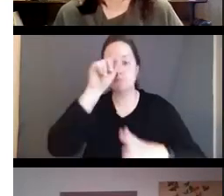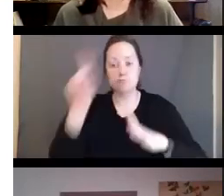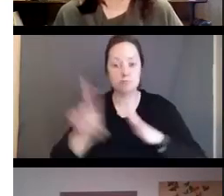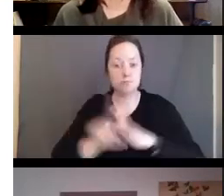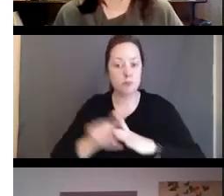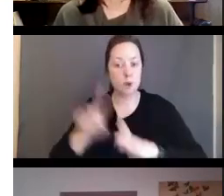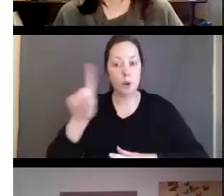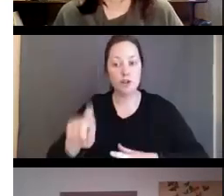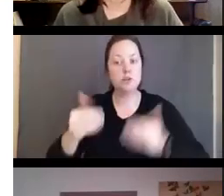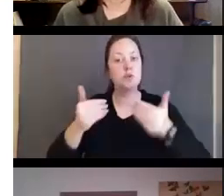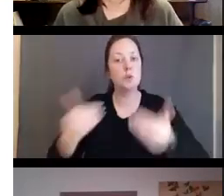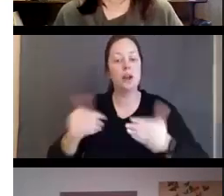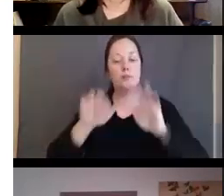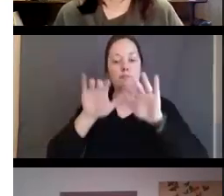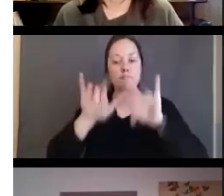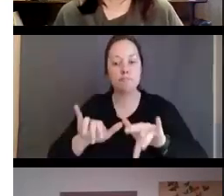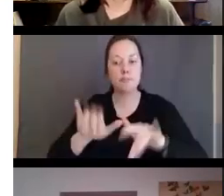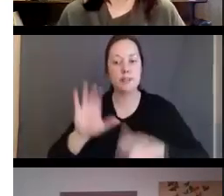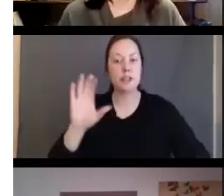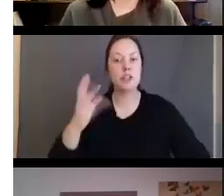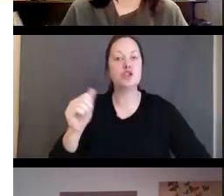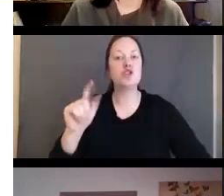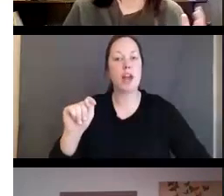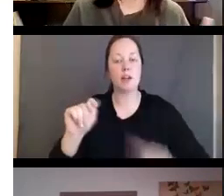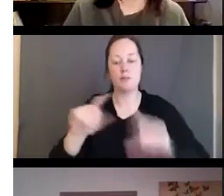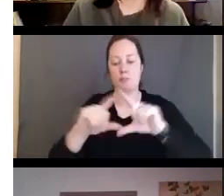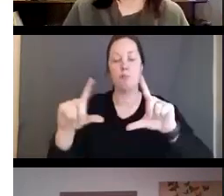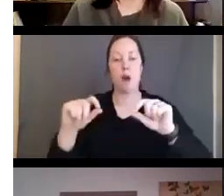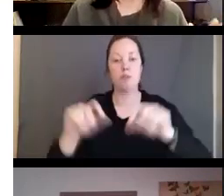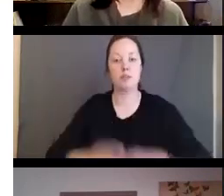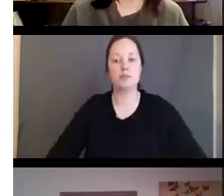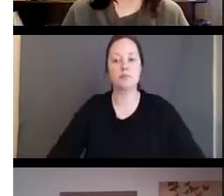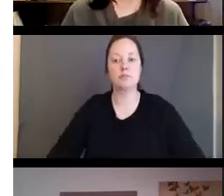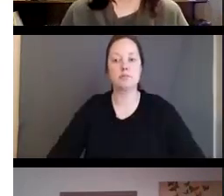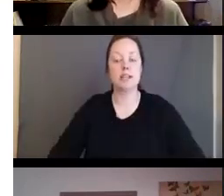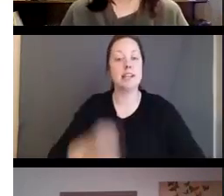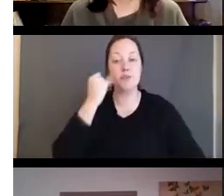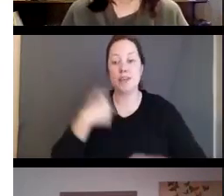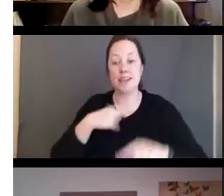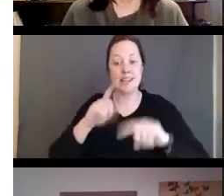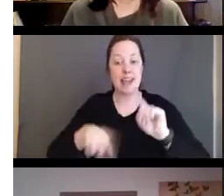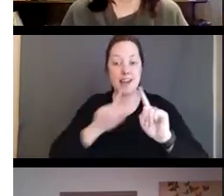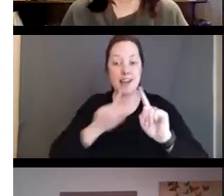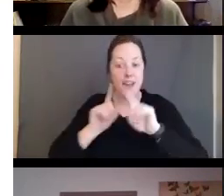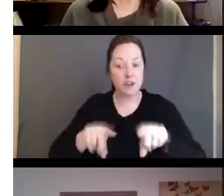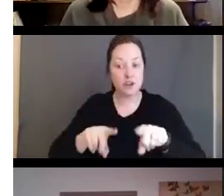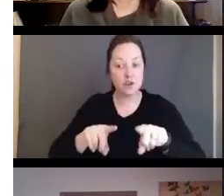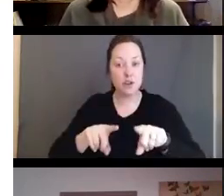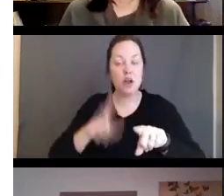Each artifact will illustrate, clarify, support, describe, categories within each of the sub pages. Again, you see that structure on the right over here.